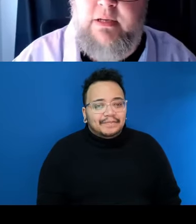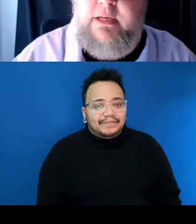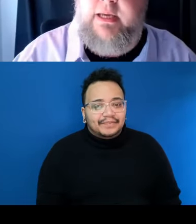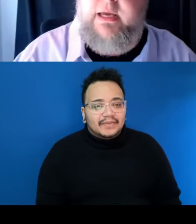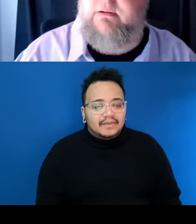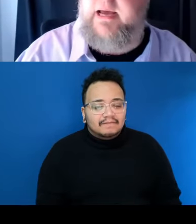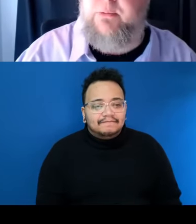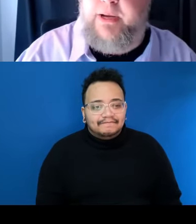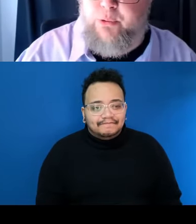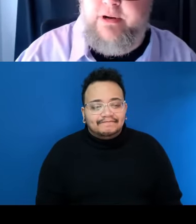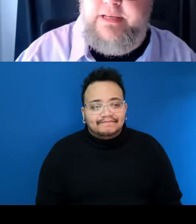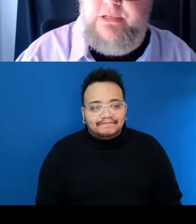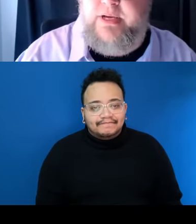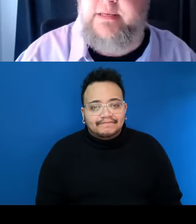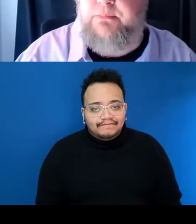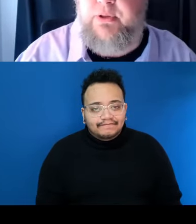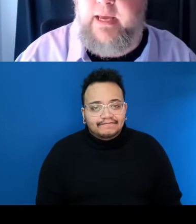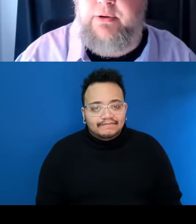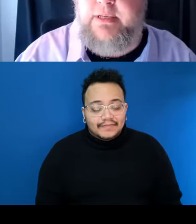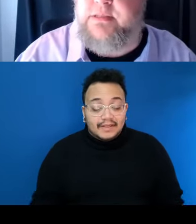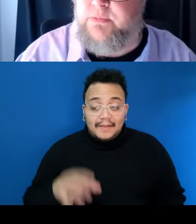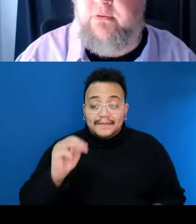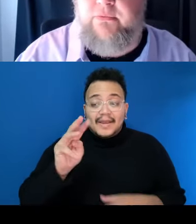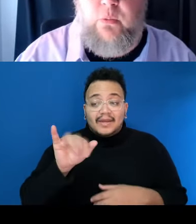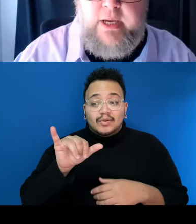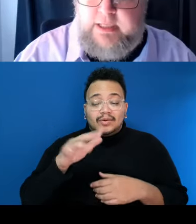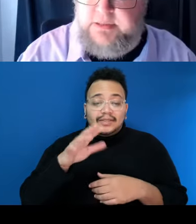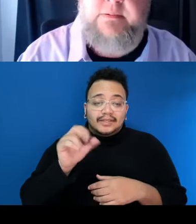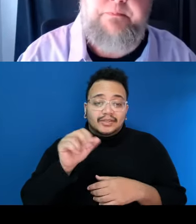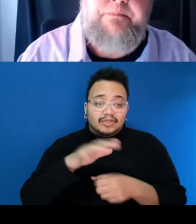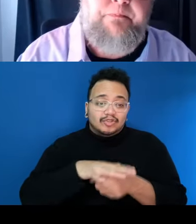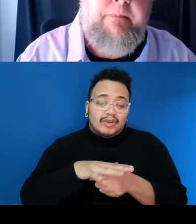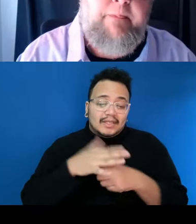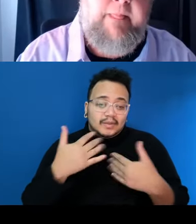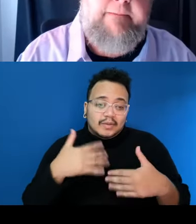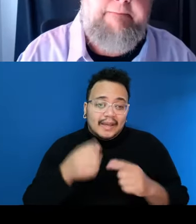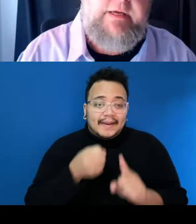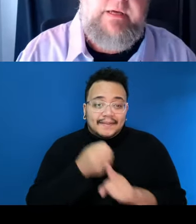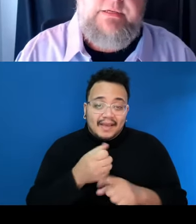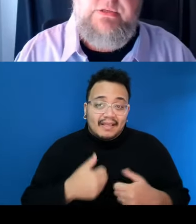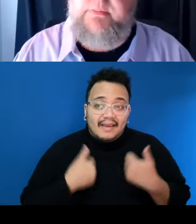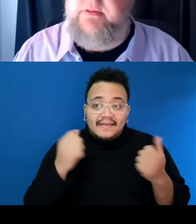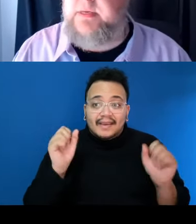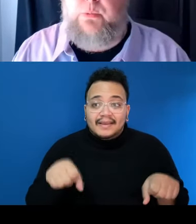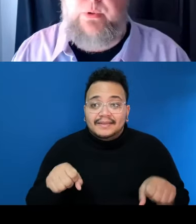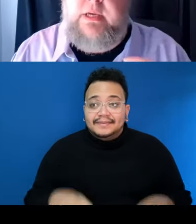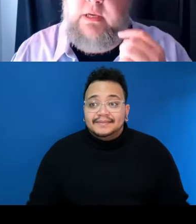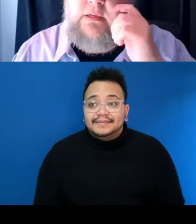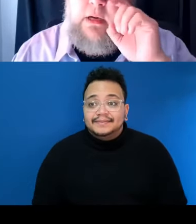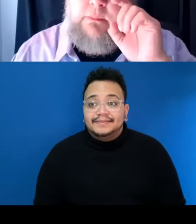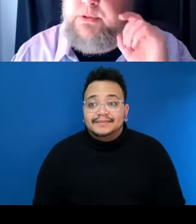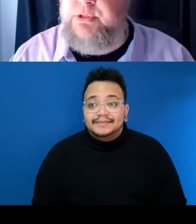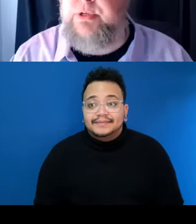and how minority stress can play out in some different ways. So, some of the things that we can do